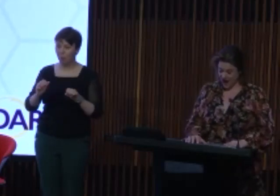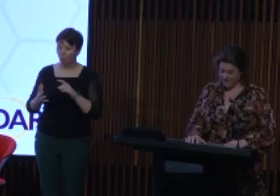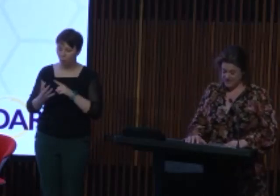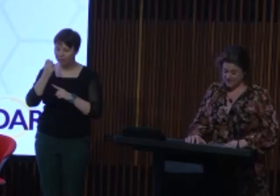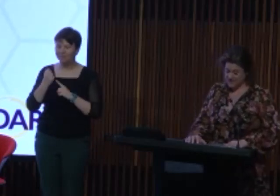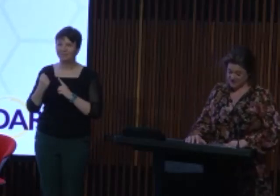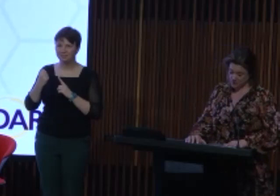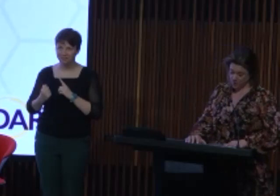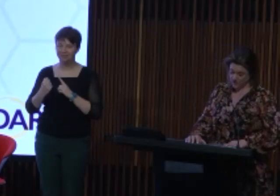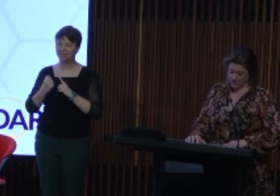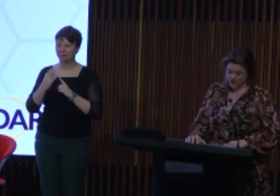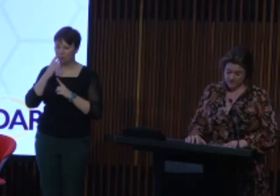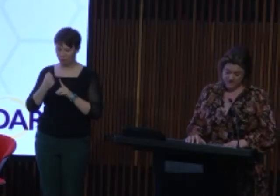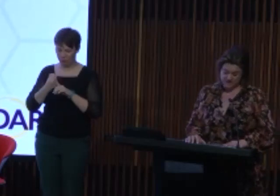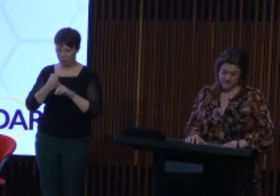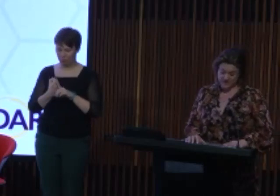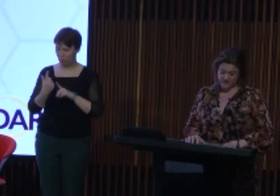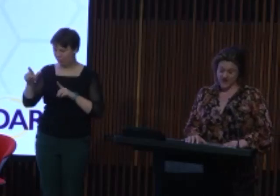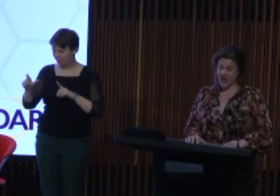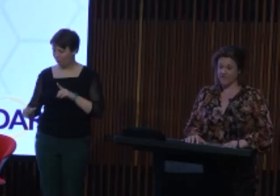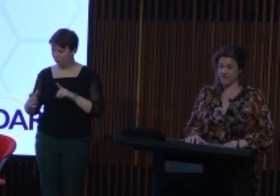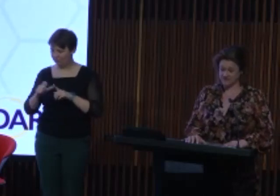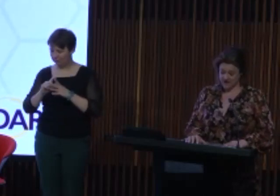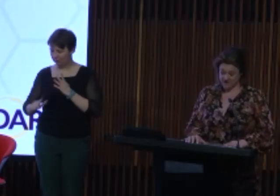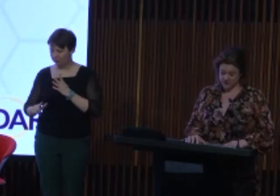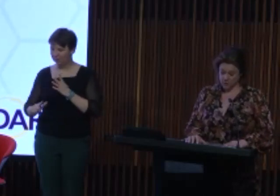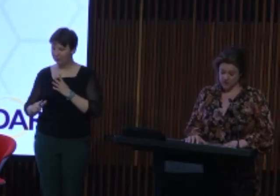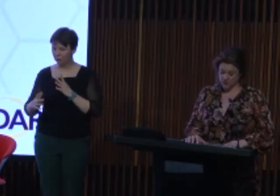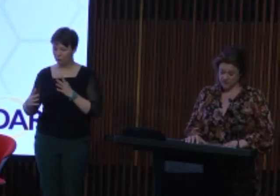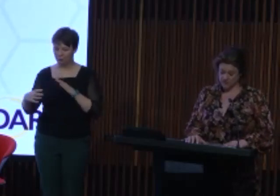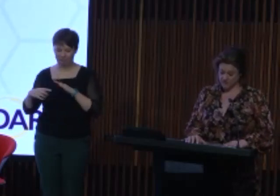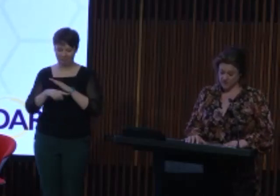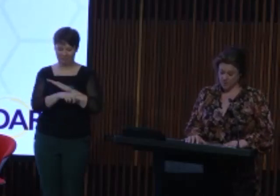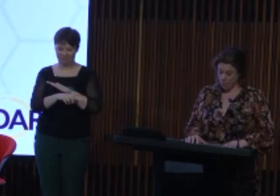advocacy has supported a person with disability, they get out of an unsafe situation or win